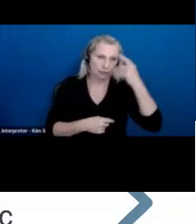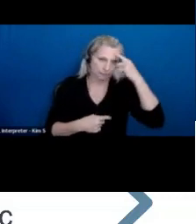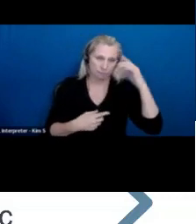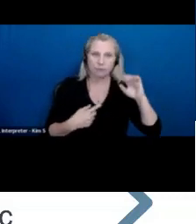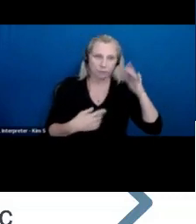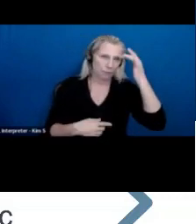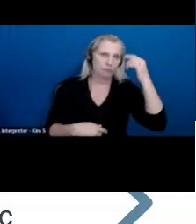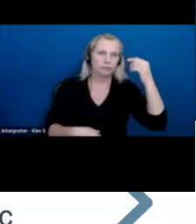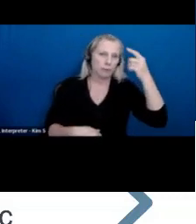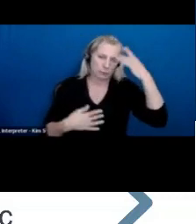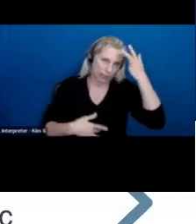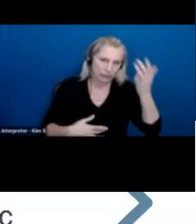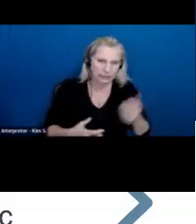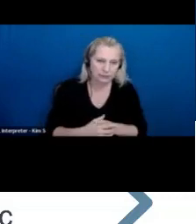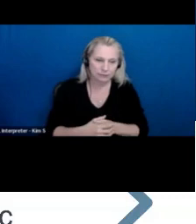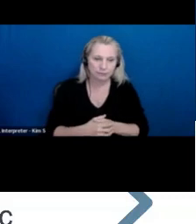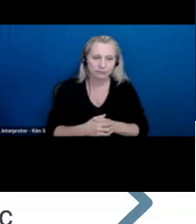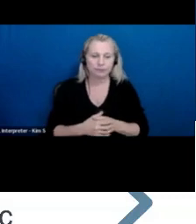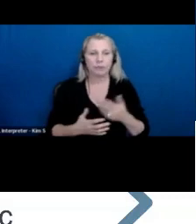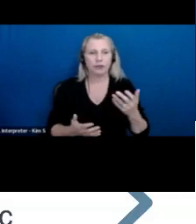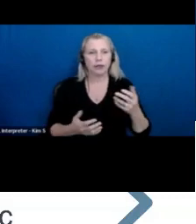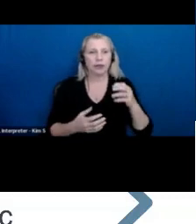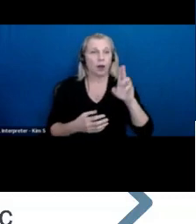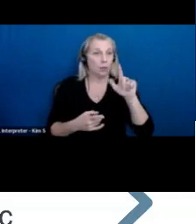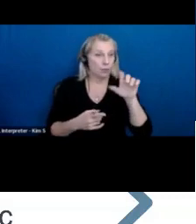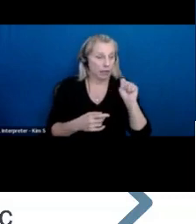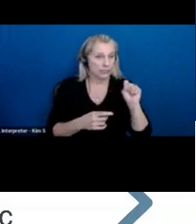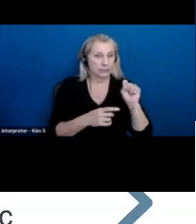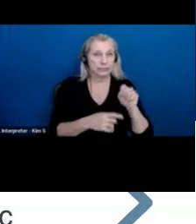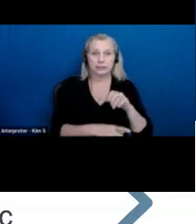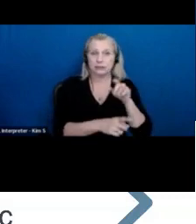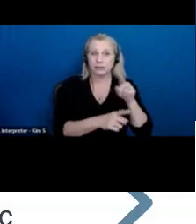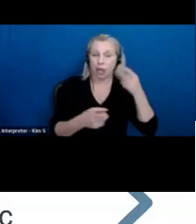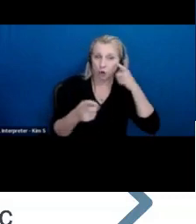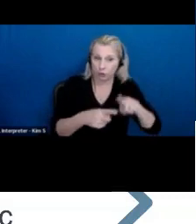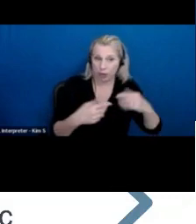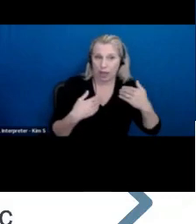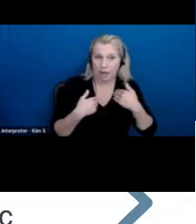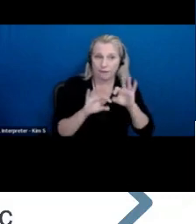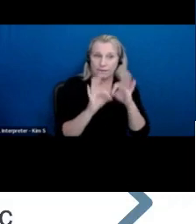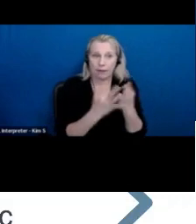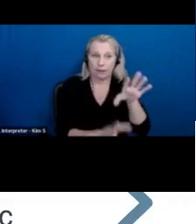Unless the consumer agrees to have the family involved. The work is focused solely on the